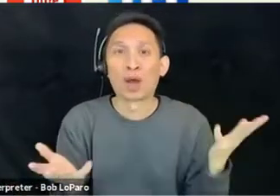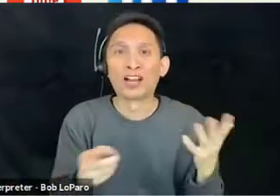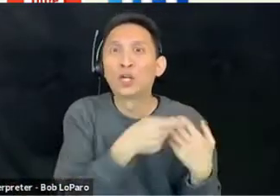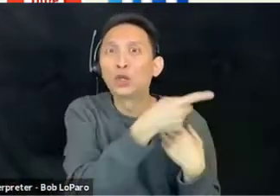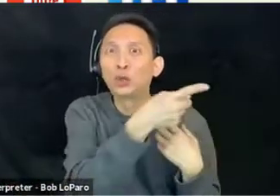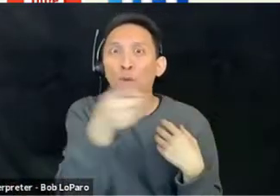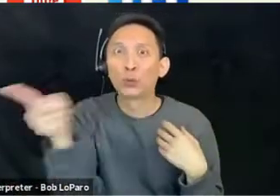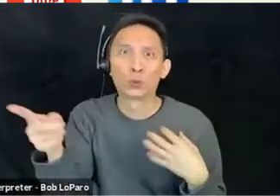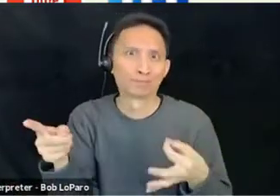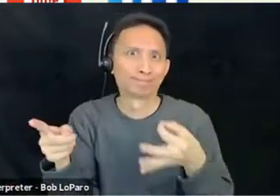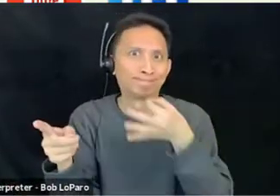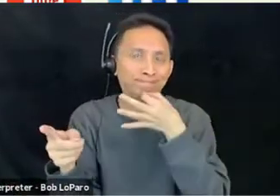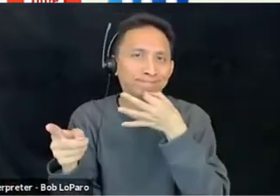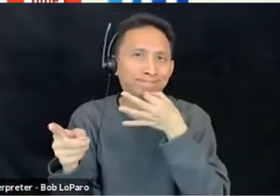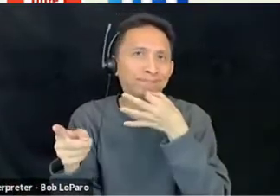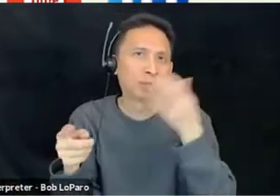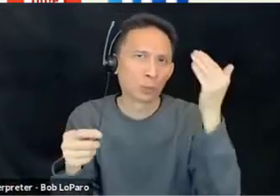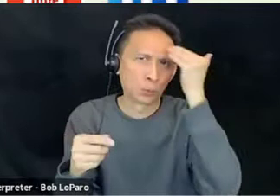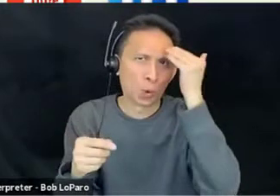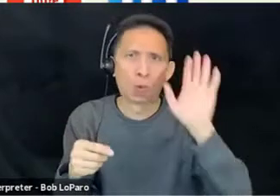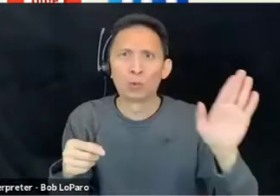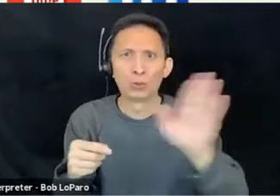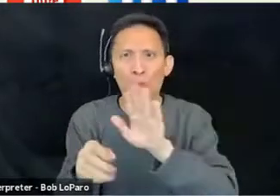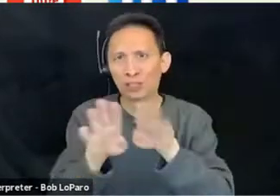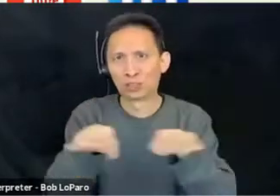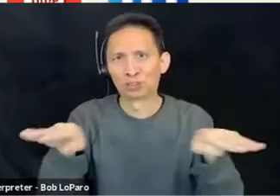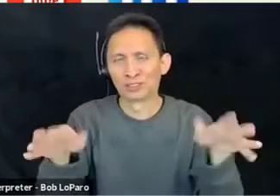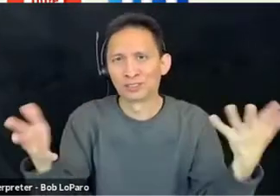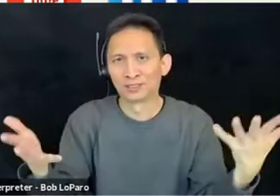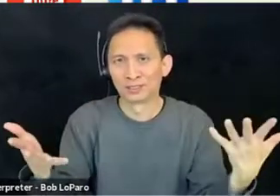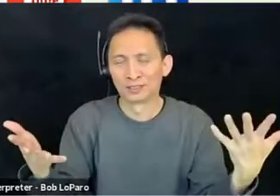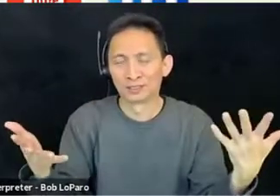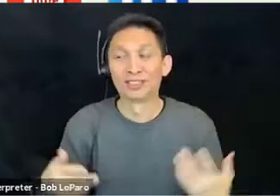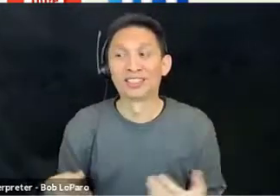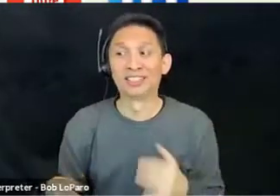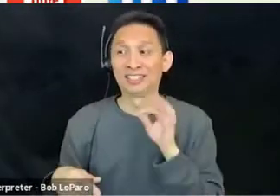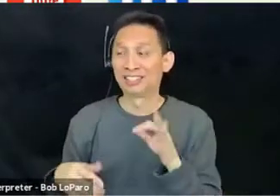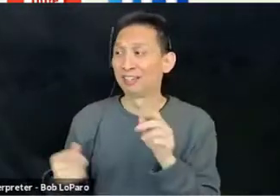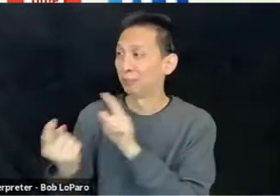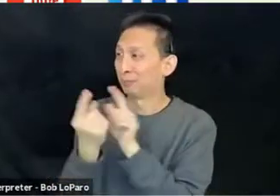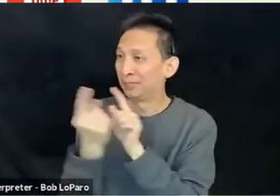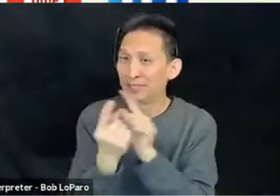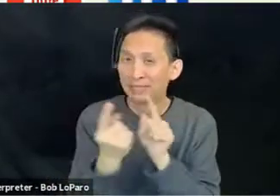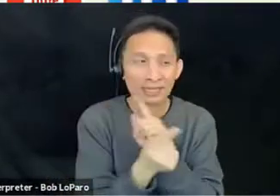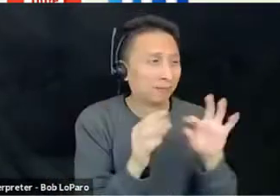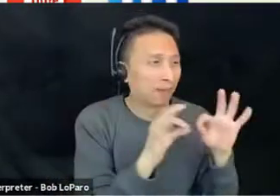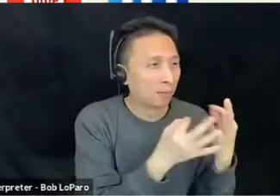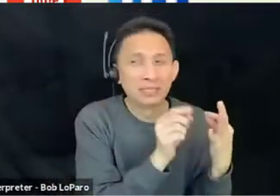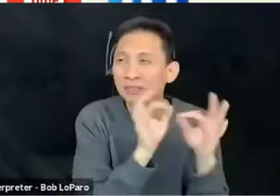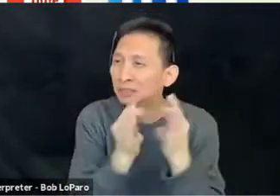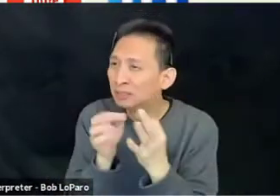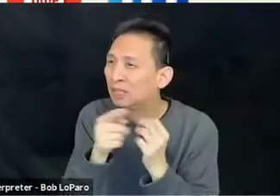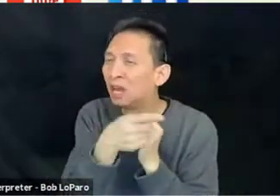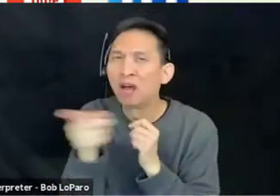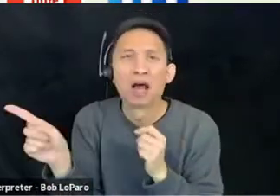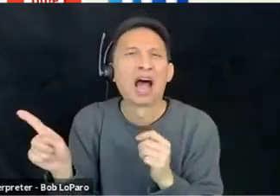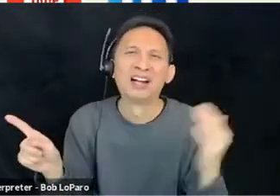Families that you all work with, you know, many, many of them are the experts, they know their kids better than anybody.